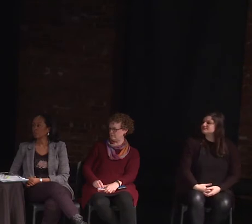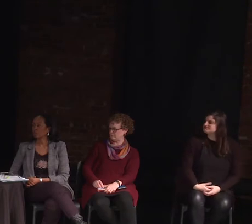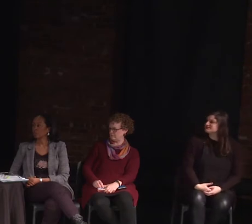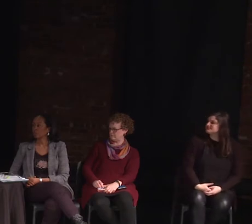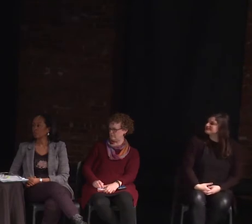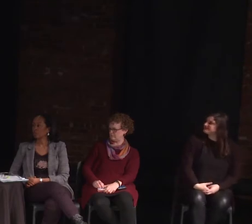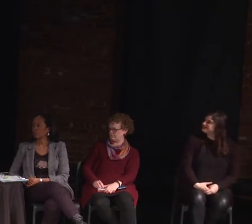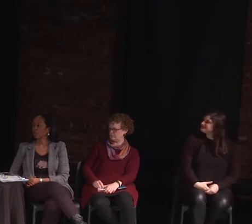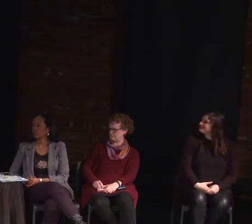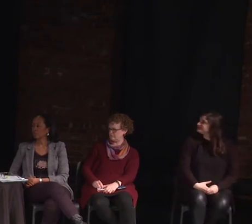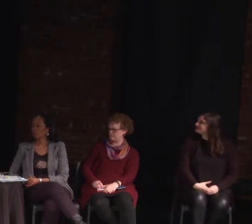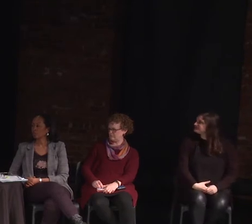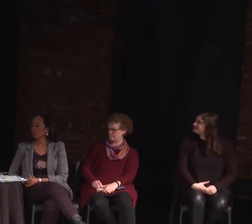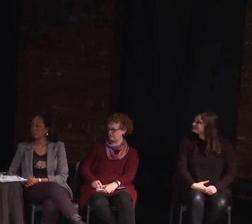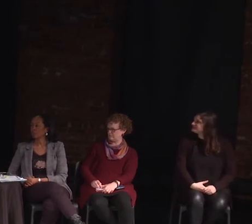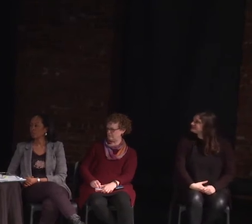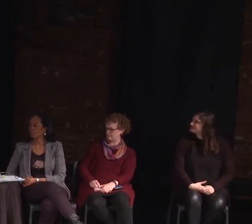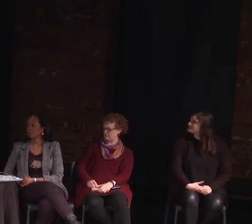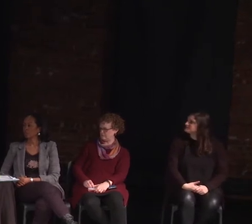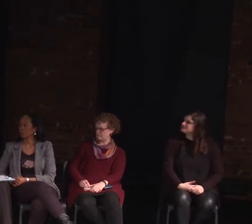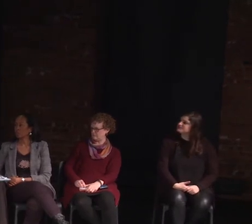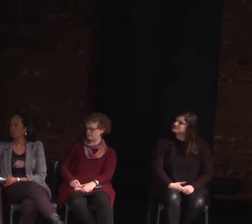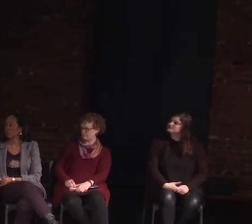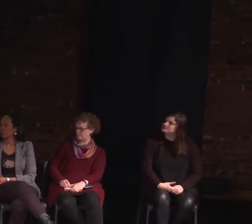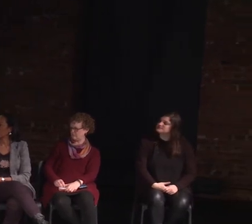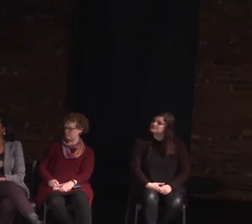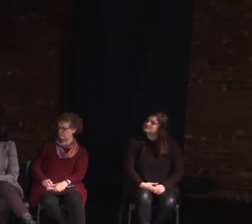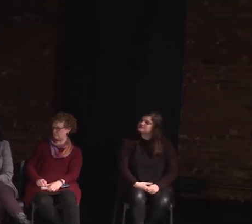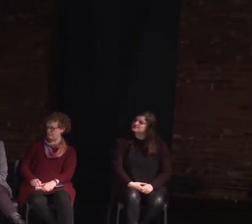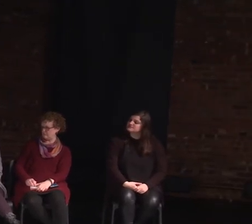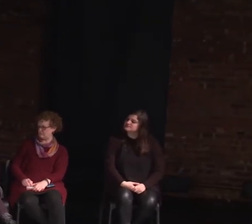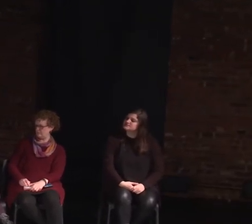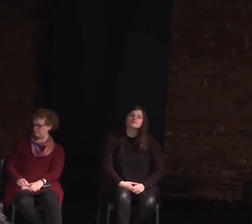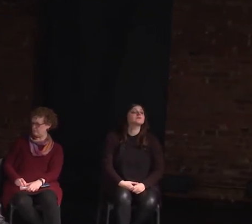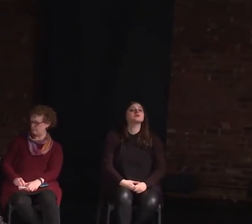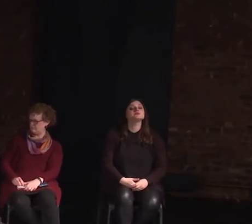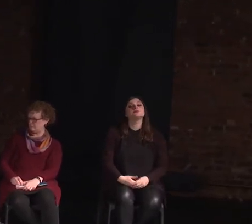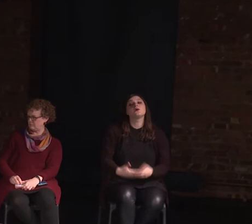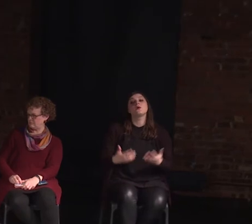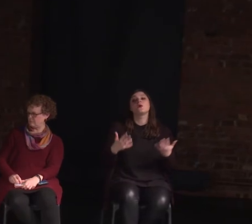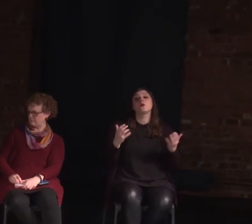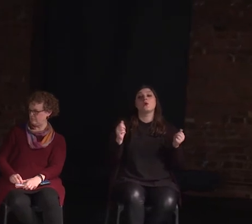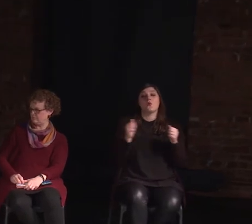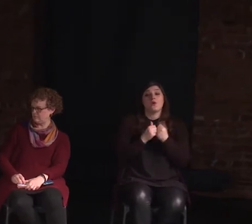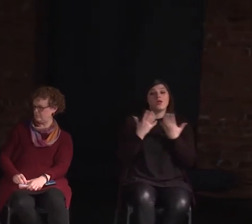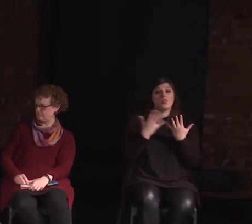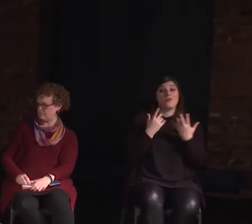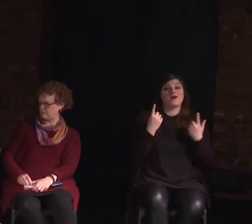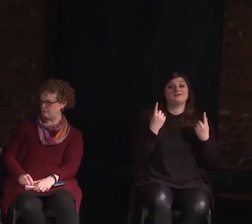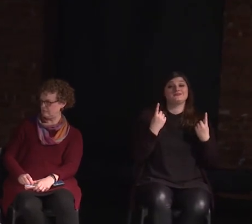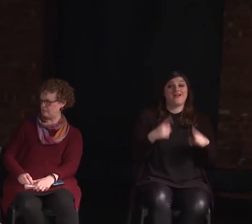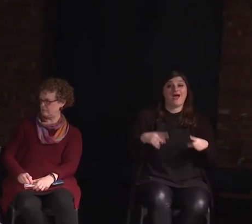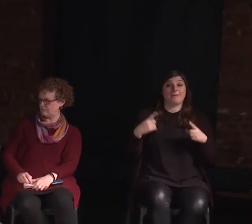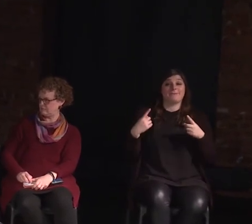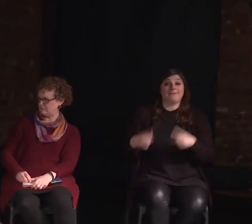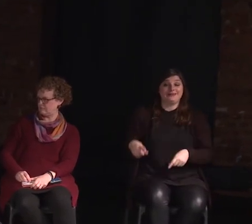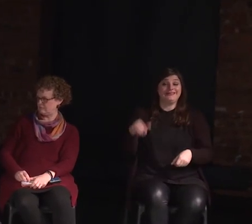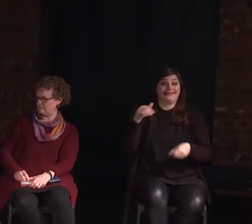Tom: A lot of the response to what's going on in Washington isn't happening at the Department of Cultural Affairs.